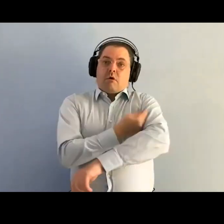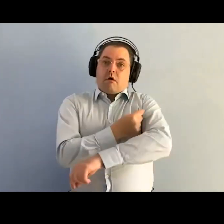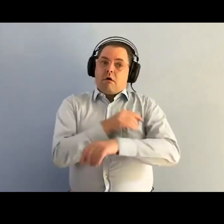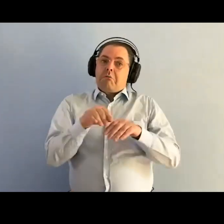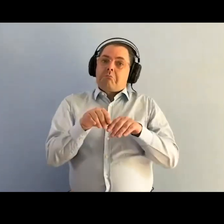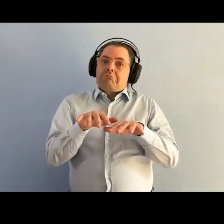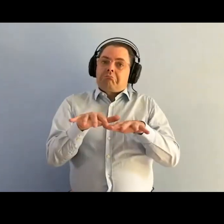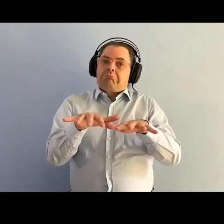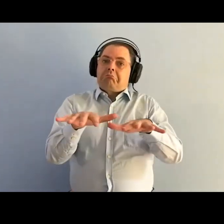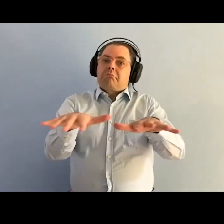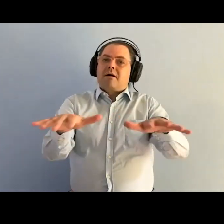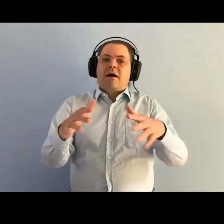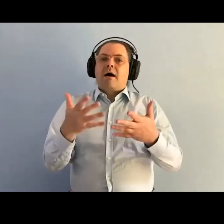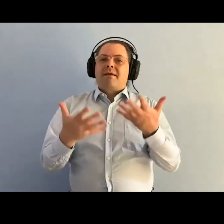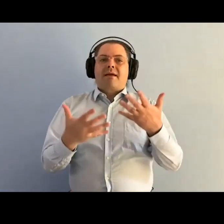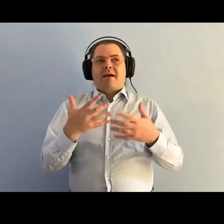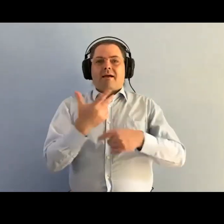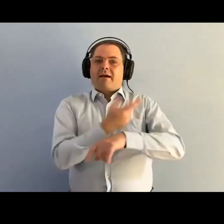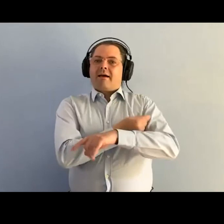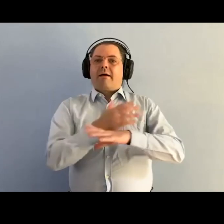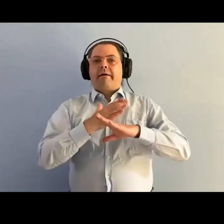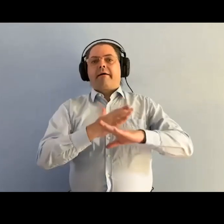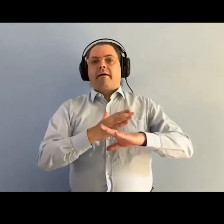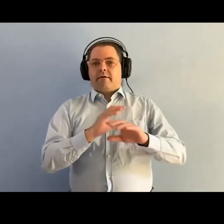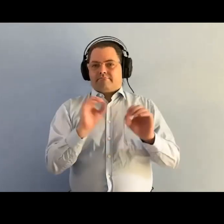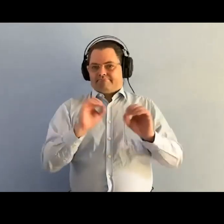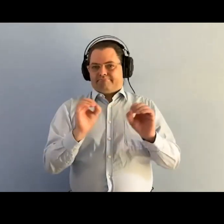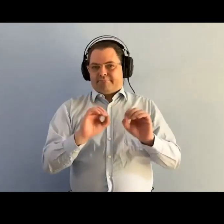to be inclusive of people with disabilities especially in these early